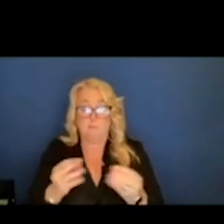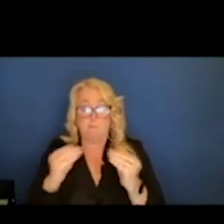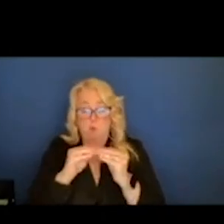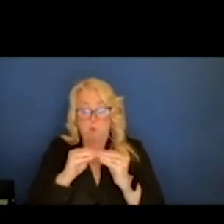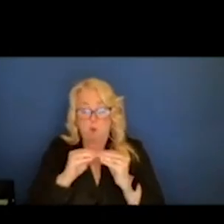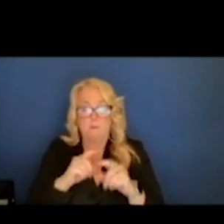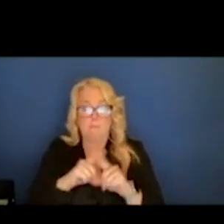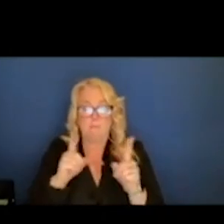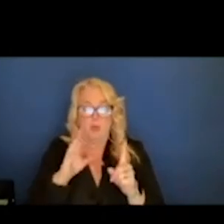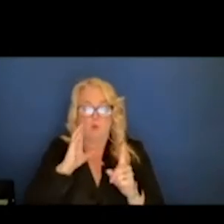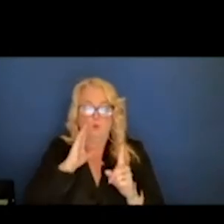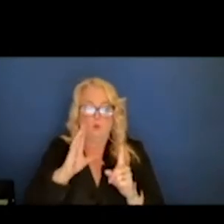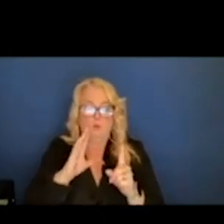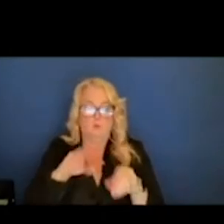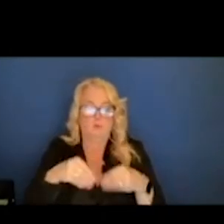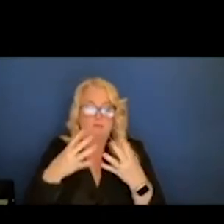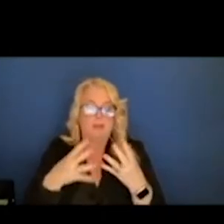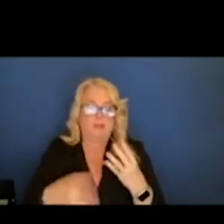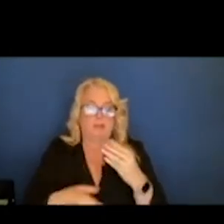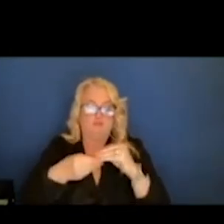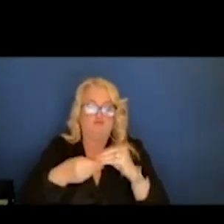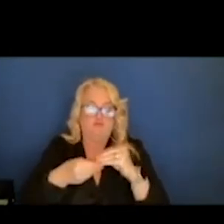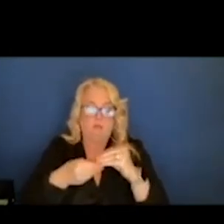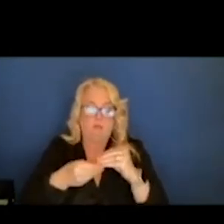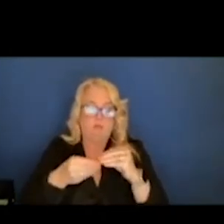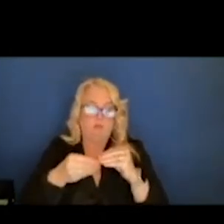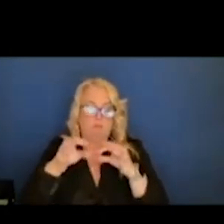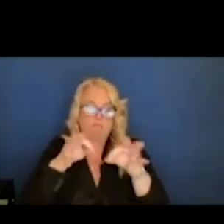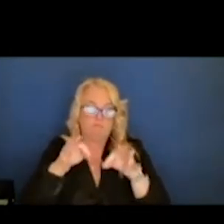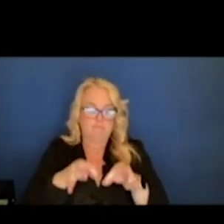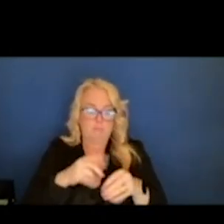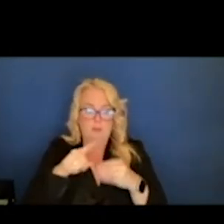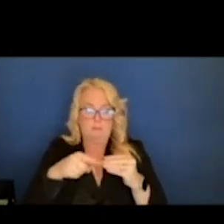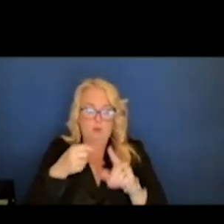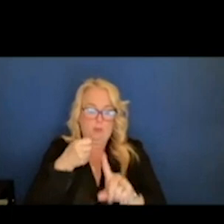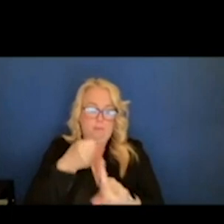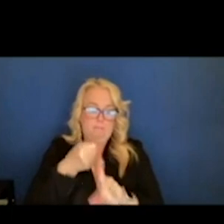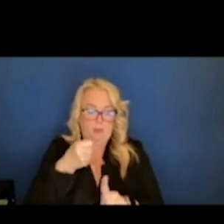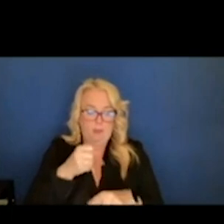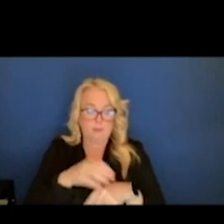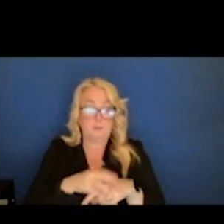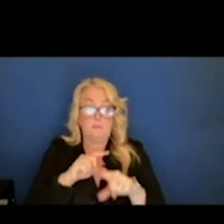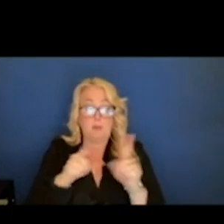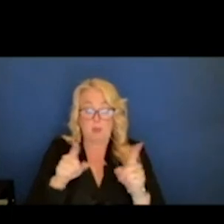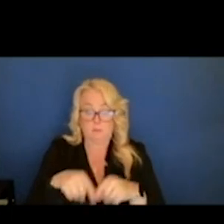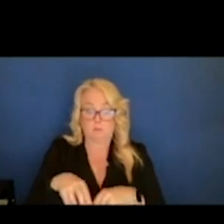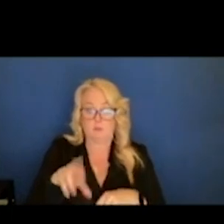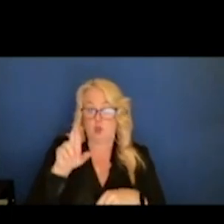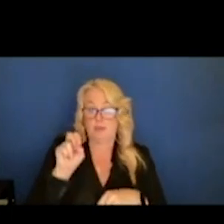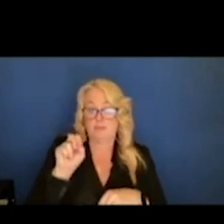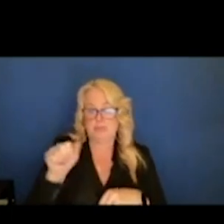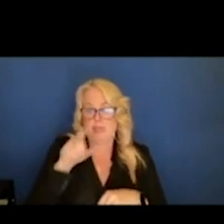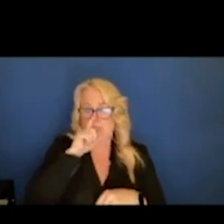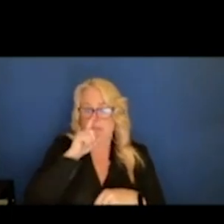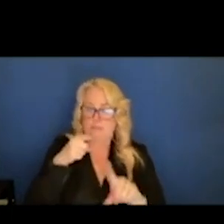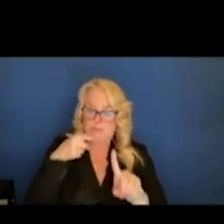additional insights into their role and impact. RSA is a cornerstone of the U.S. Department of